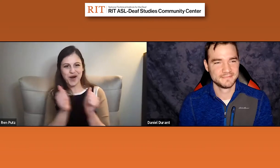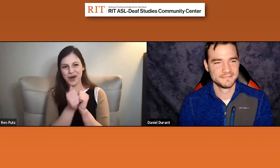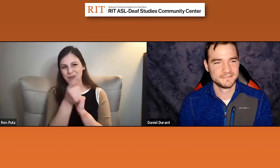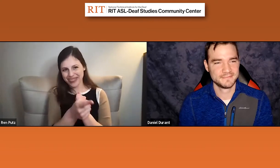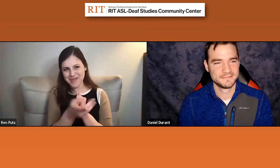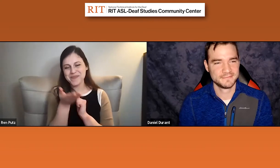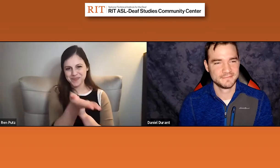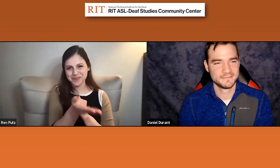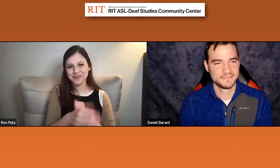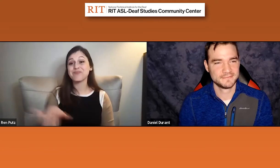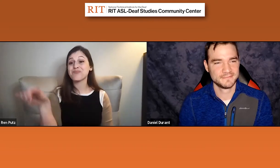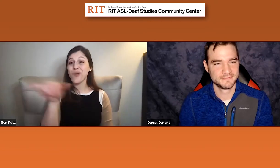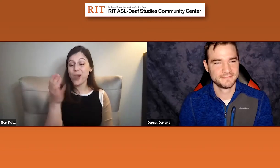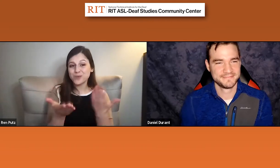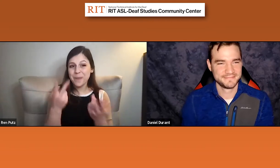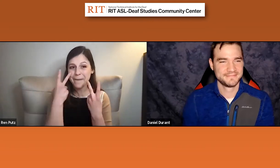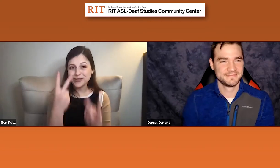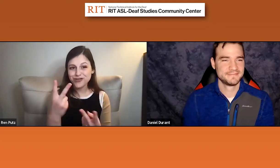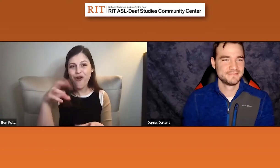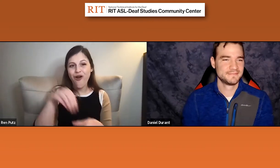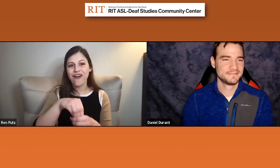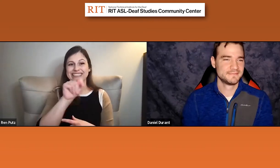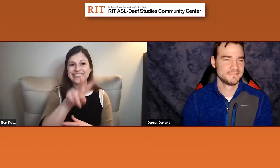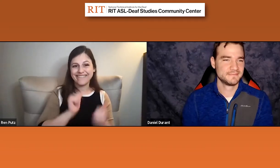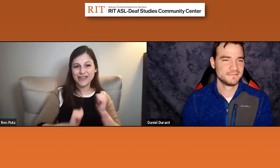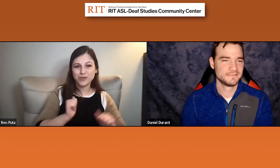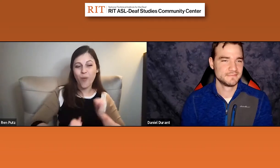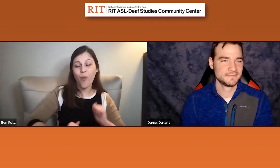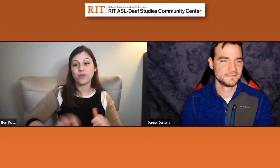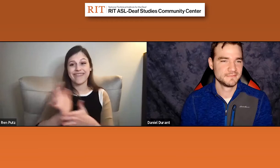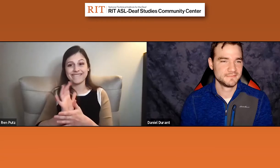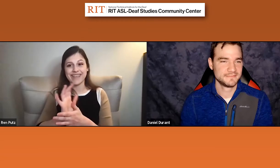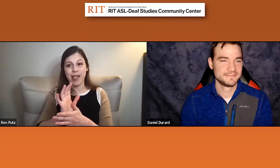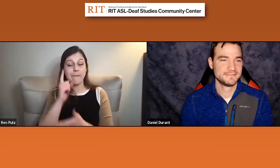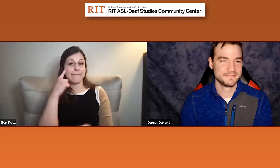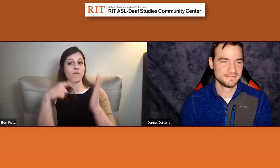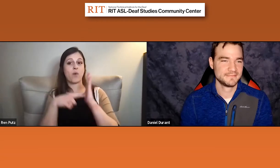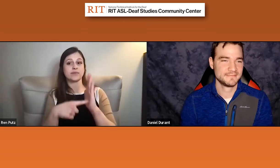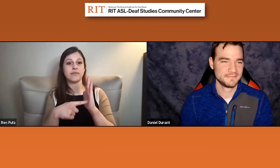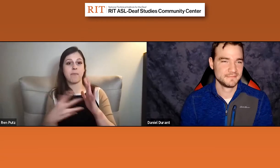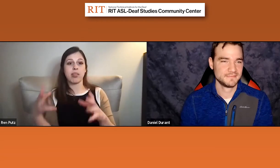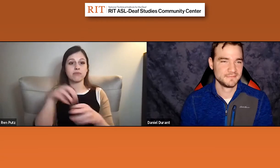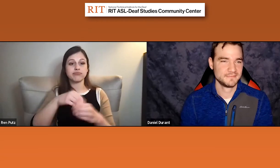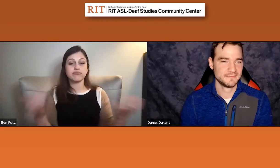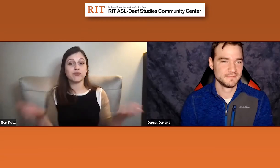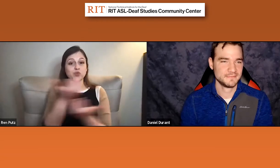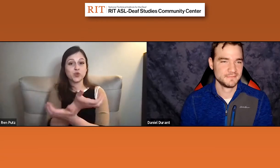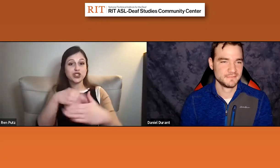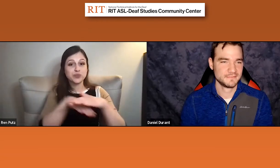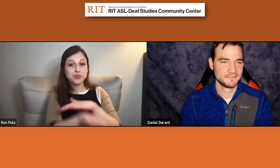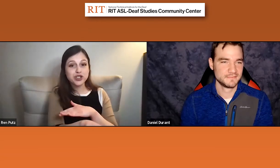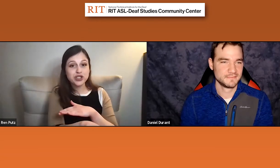and I really did enjoy working with you on that. He's also in TV shows and film.